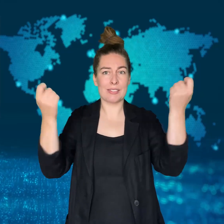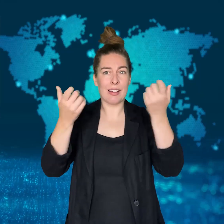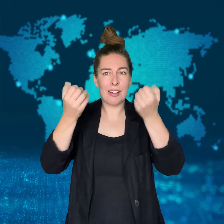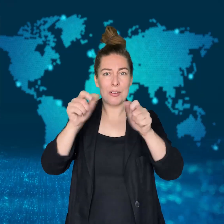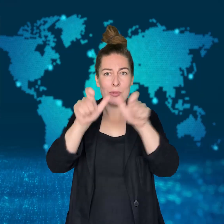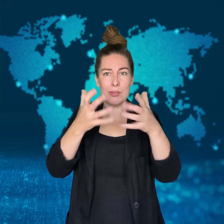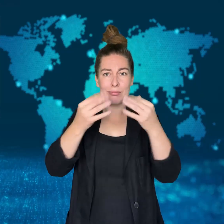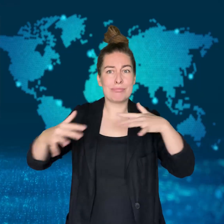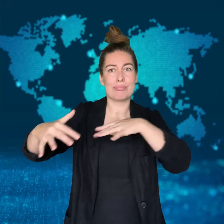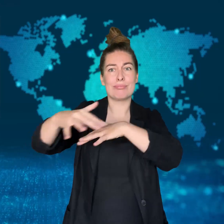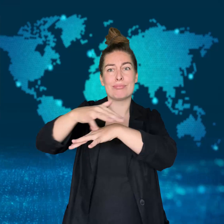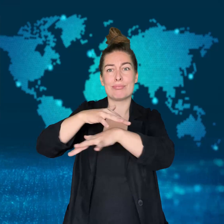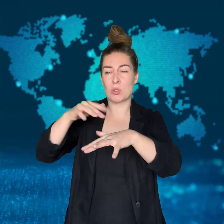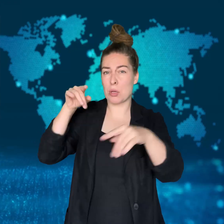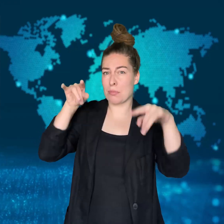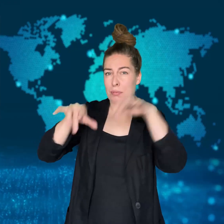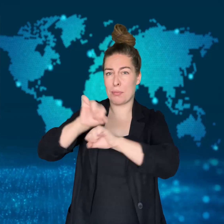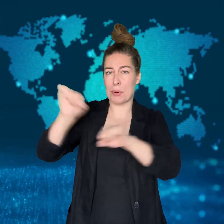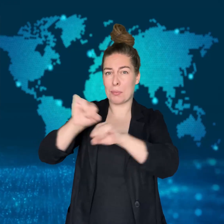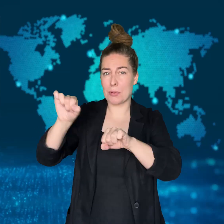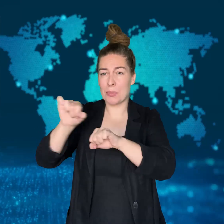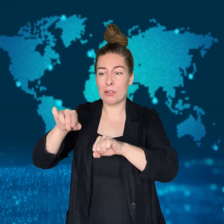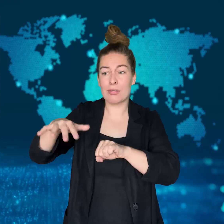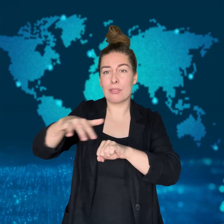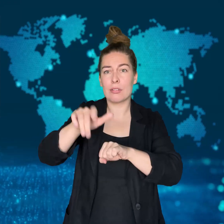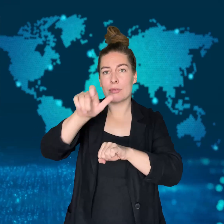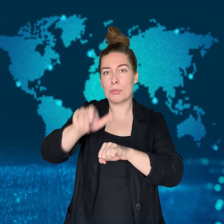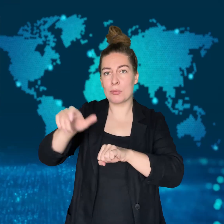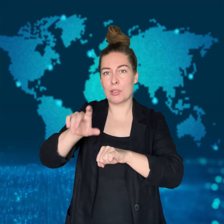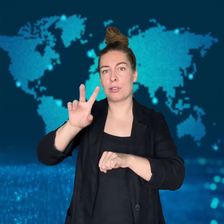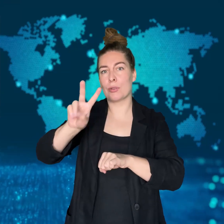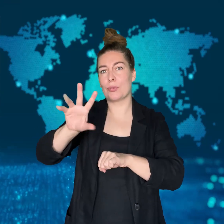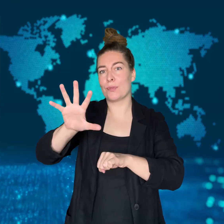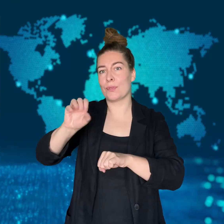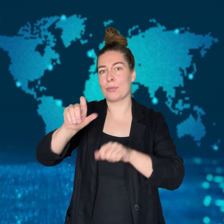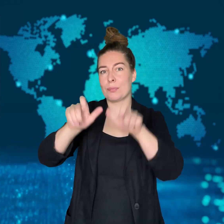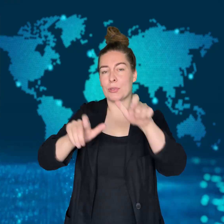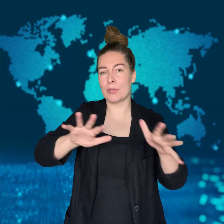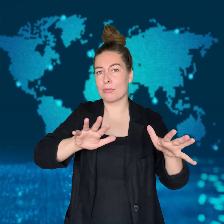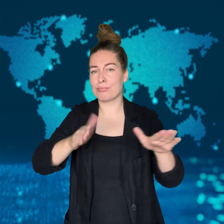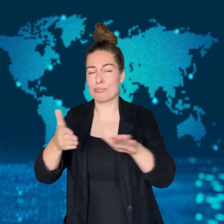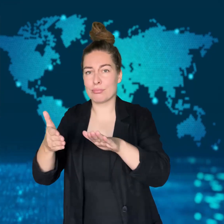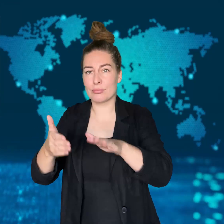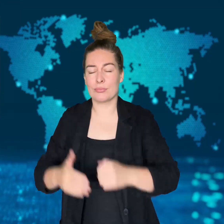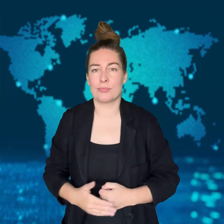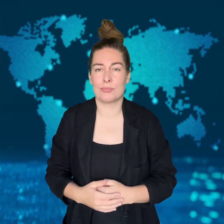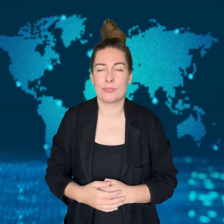Israel has responded with airstrikes on Gaza.